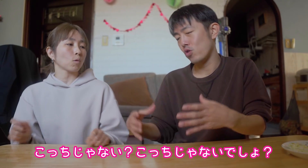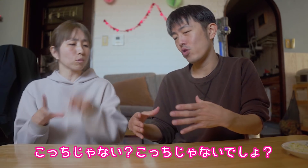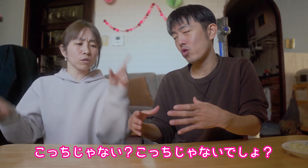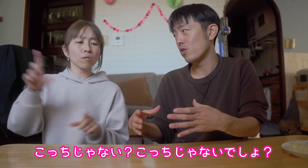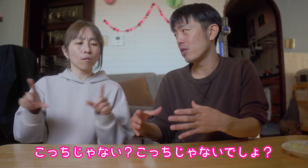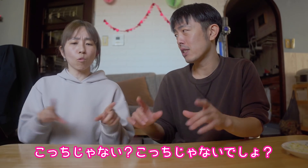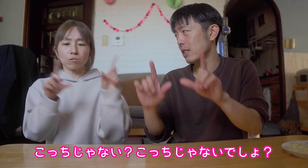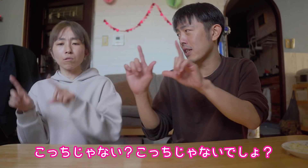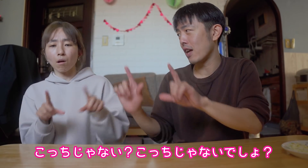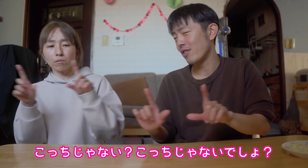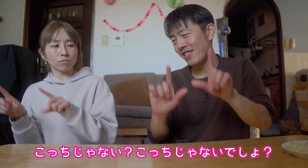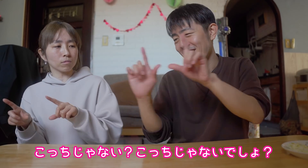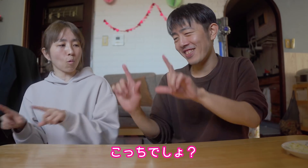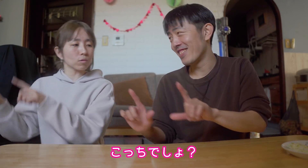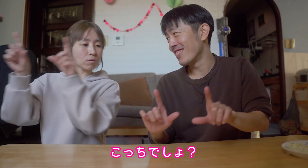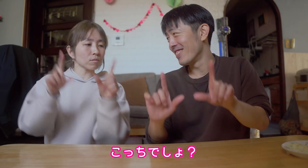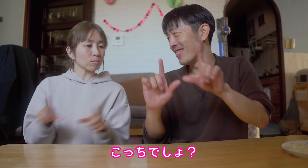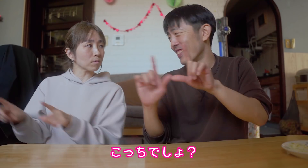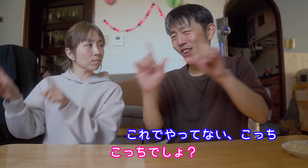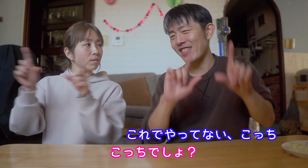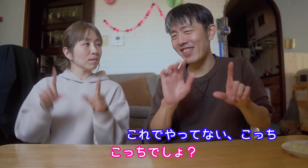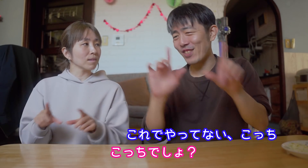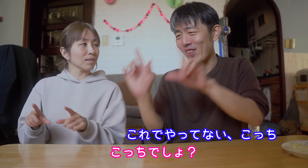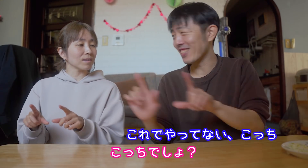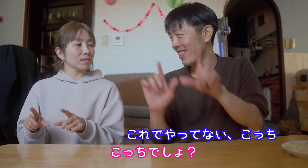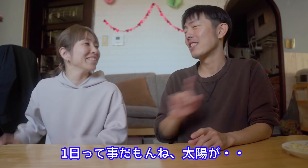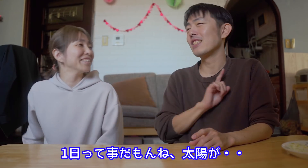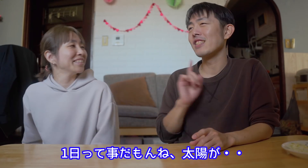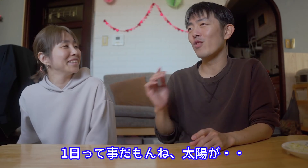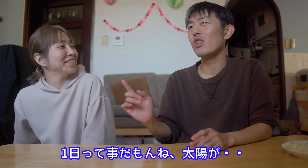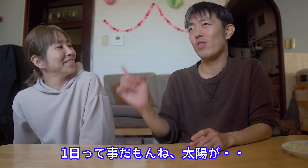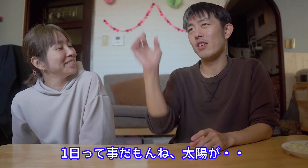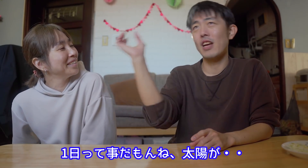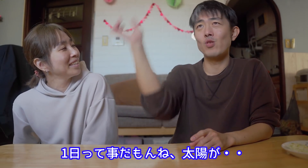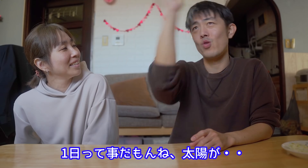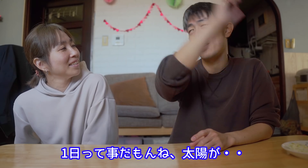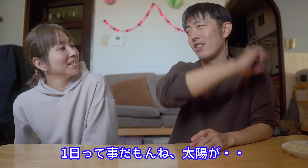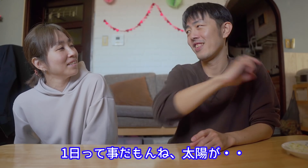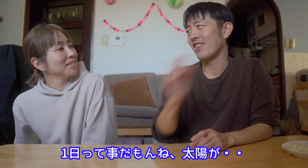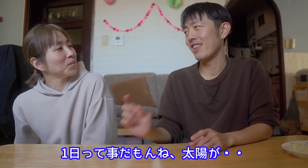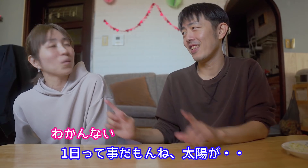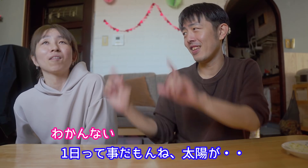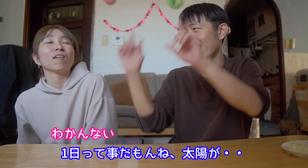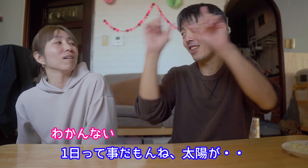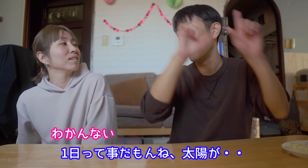(Mom)Not this way? It's not this way, is it? This way, right? (Dad)I'm not doing it this way. This way. (Dad)It means one day, the sun... (Mom)I don't know.